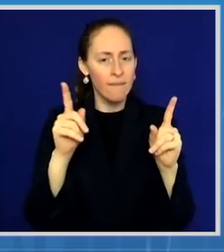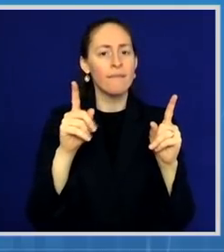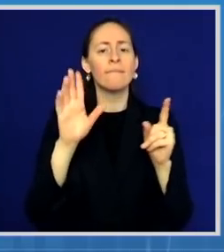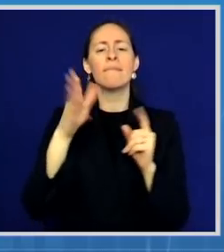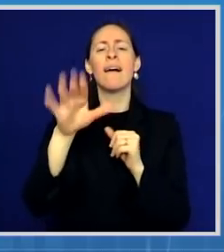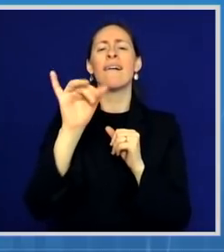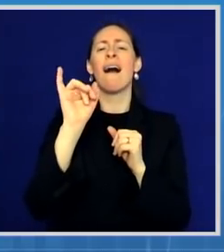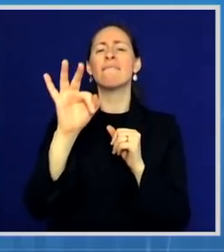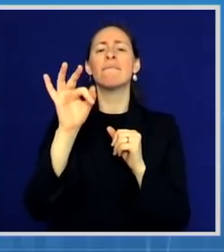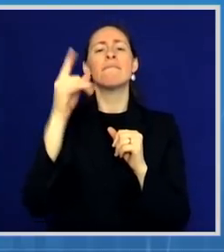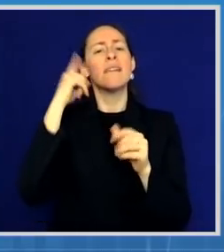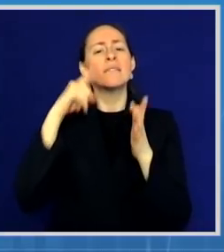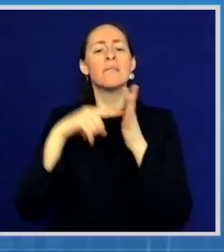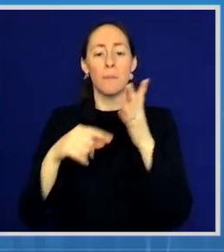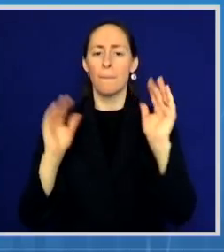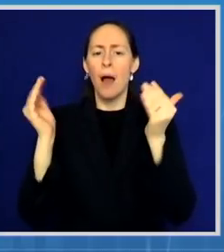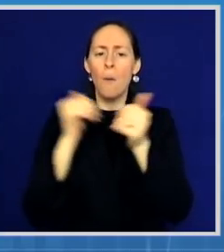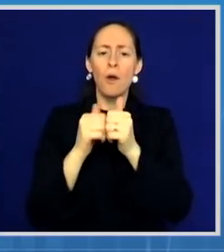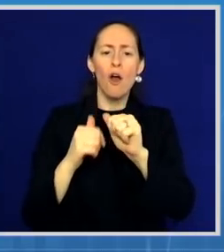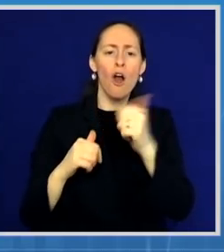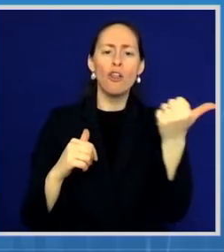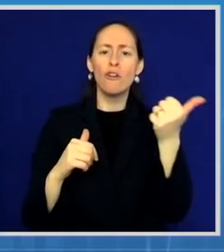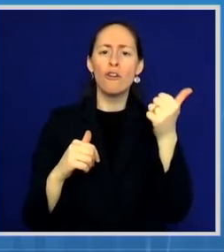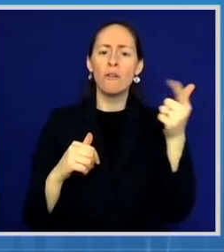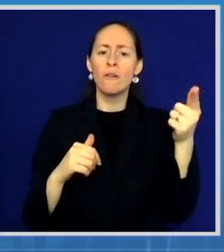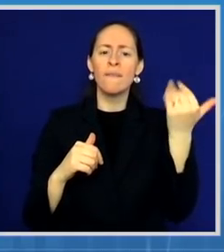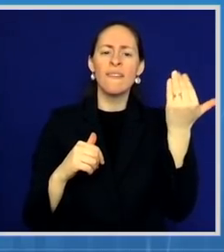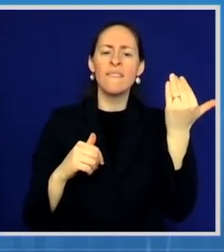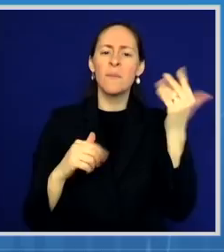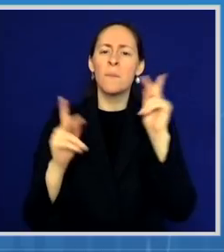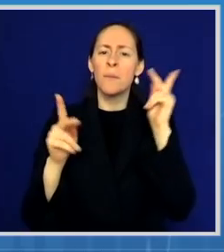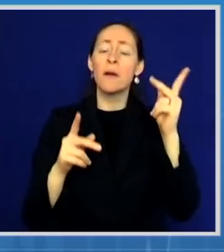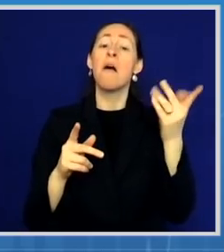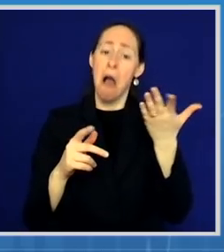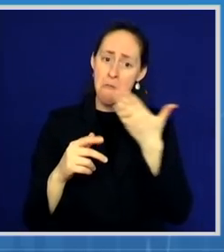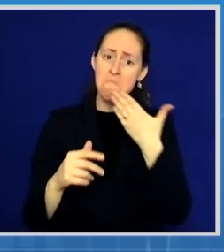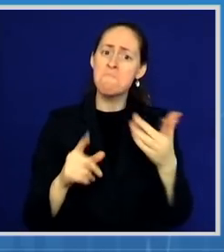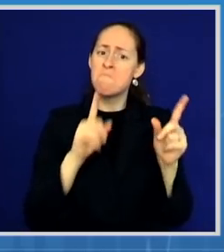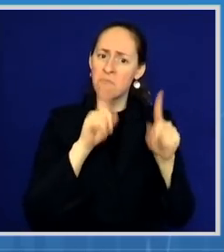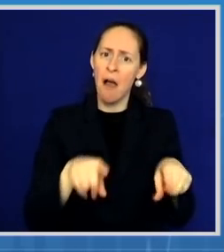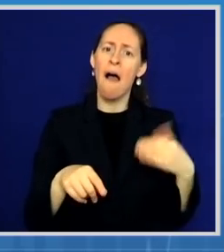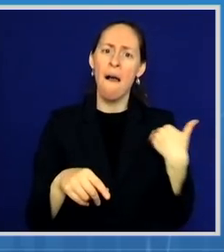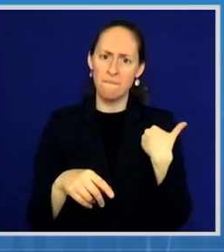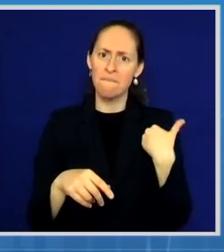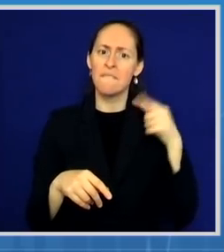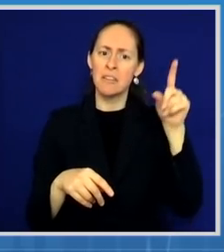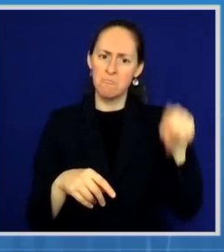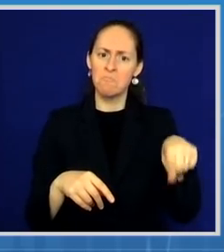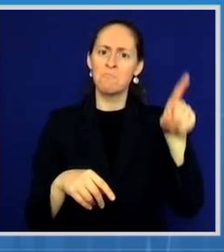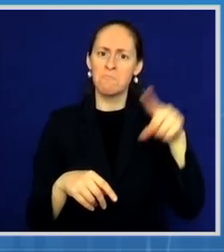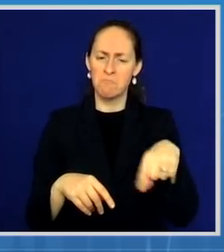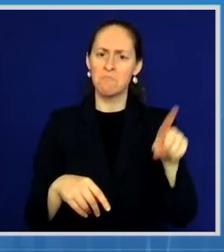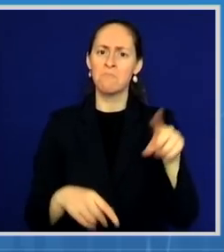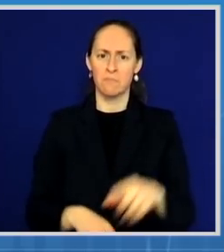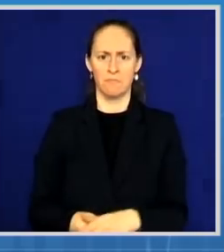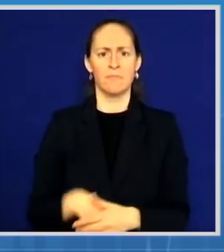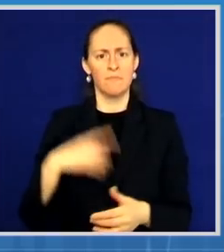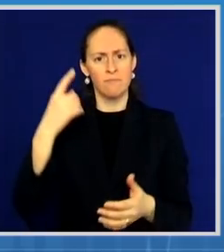about a third of them had a good response against the 614, which is the standard virus.